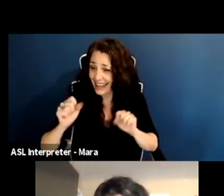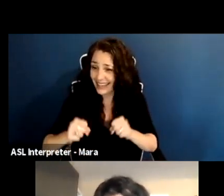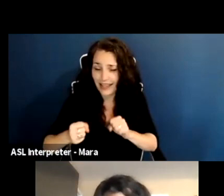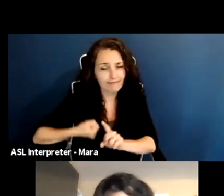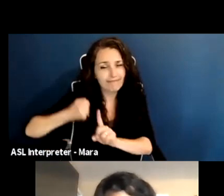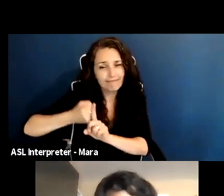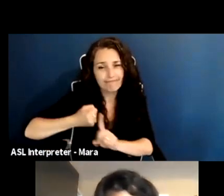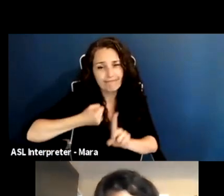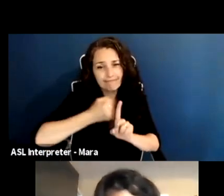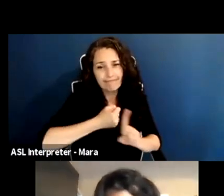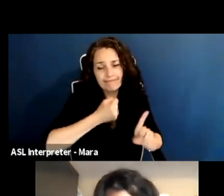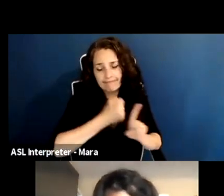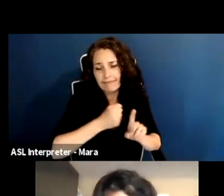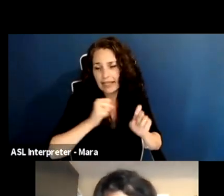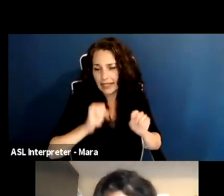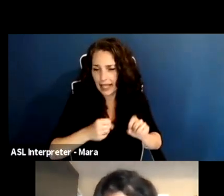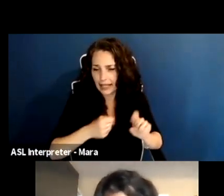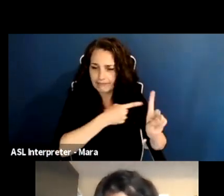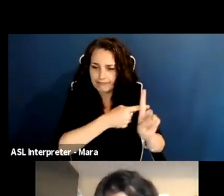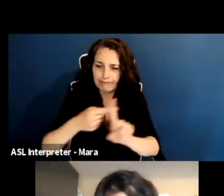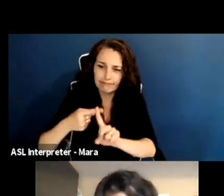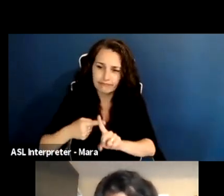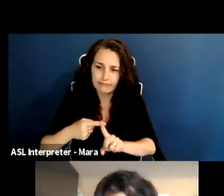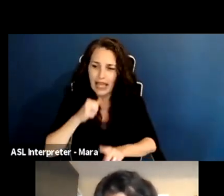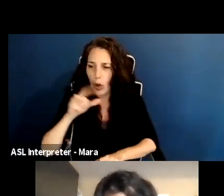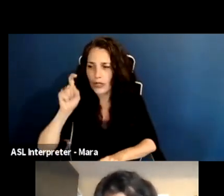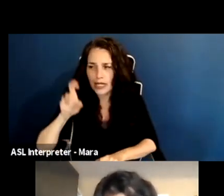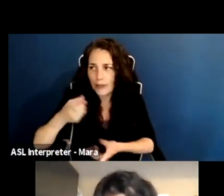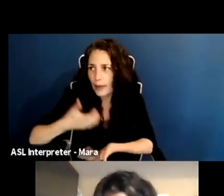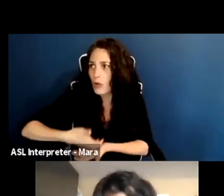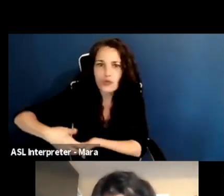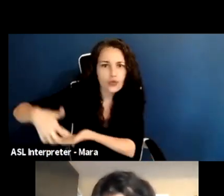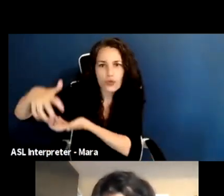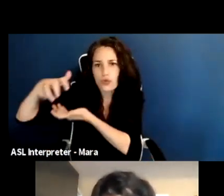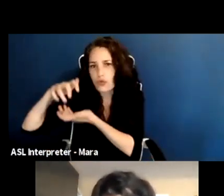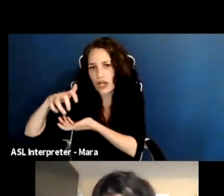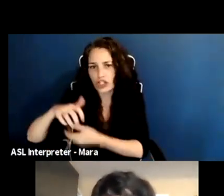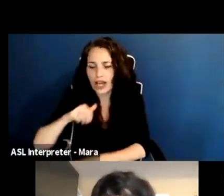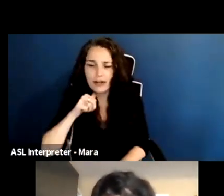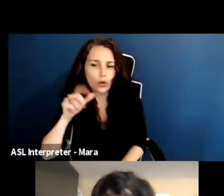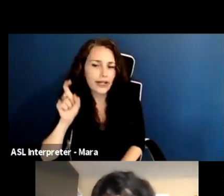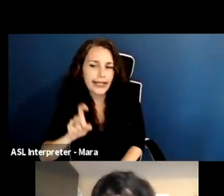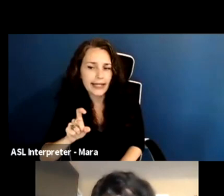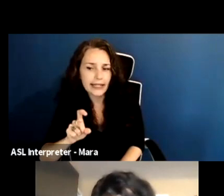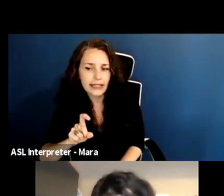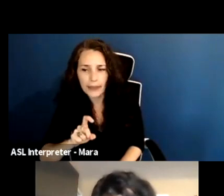I don't have to be super rich. I don't have to be, again, it's really hard